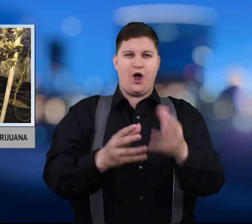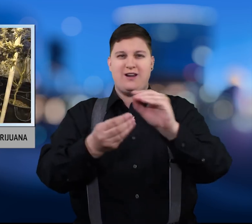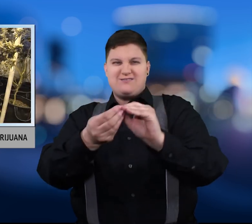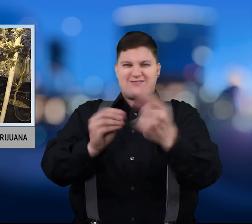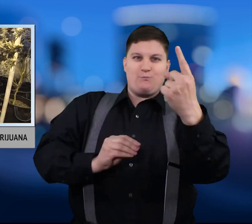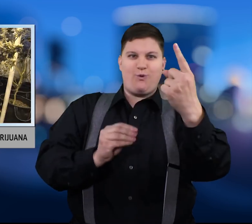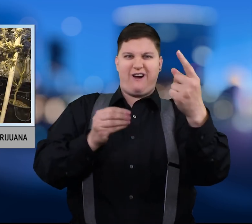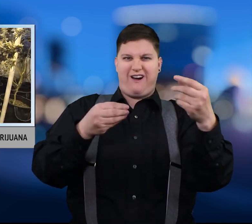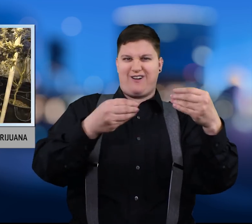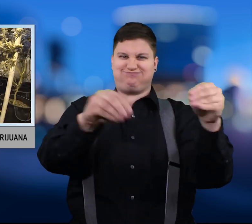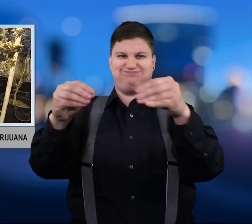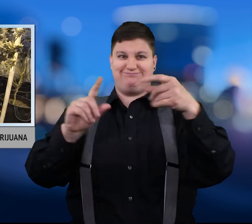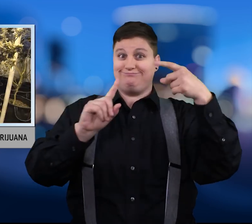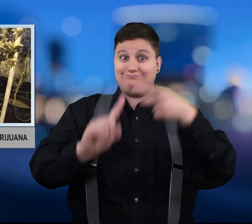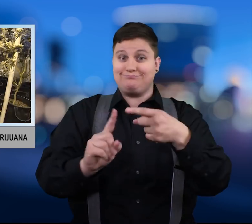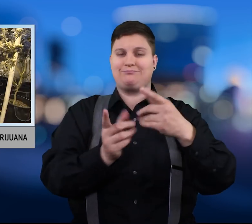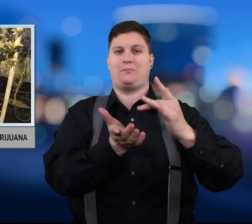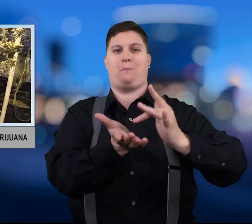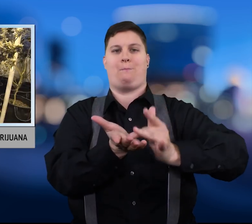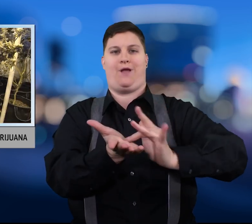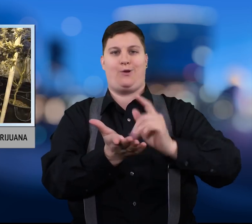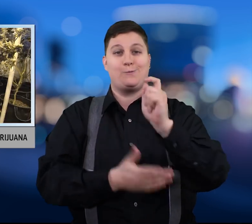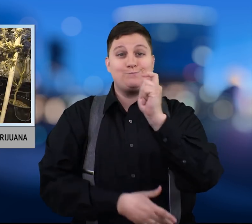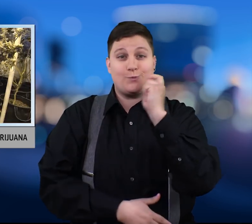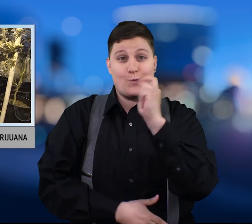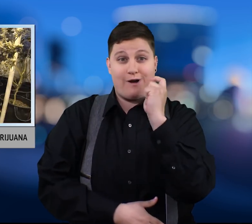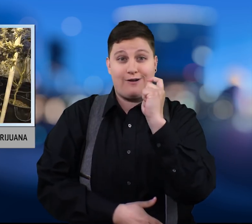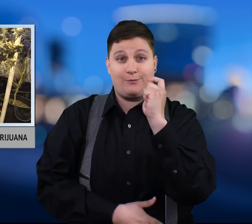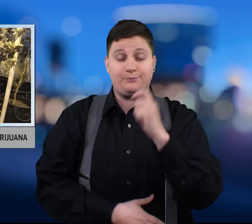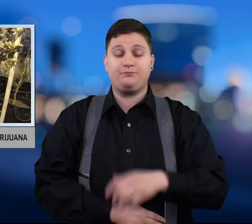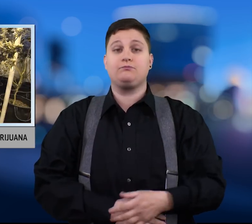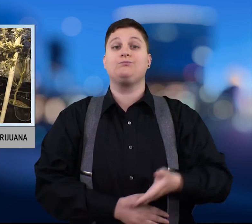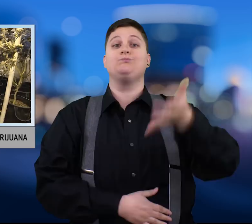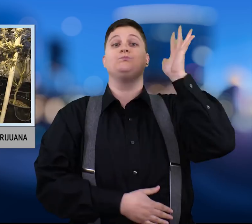the world's number one supplier of medical marijuana.